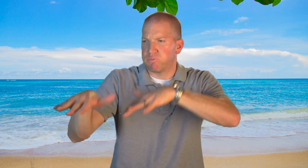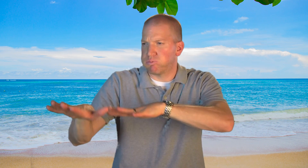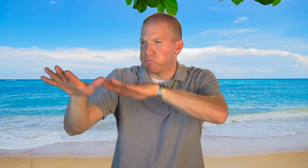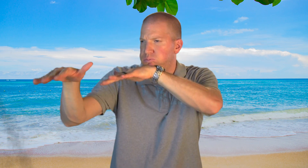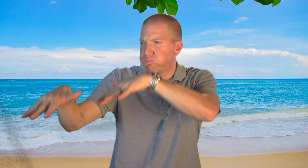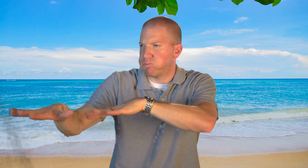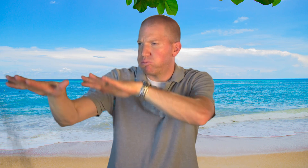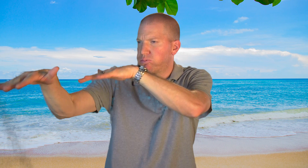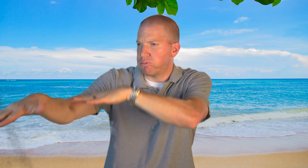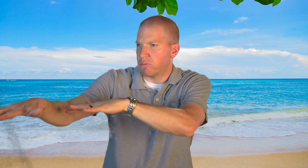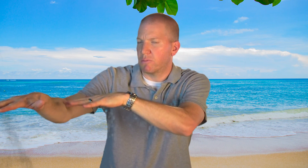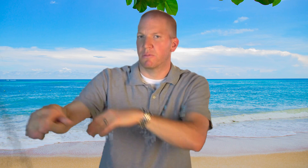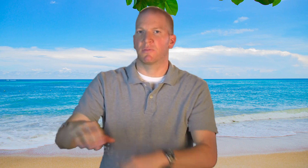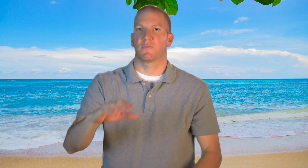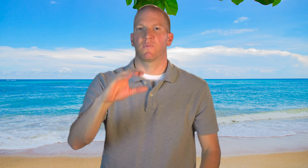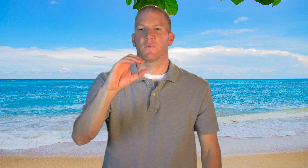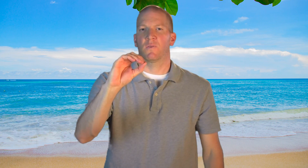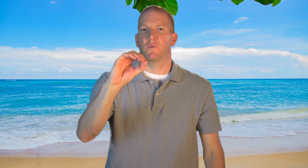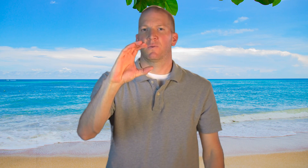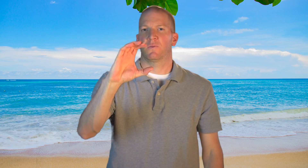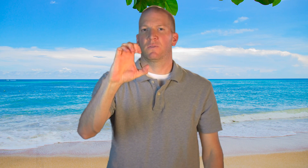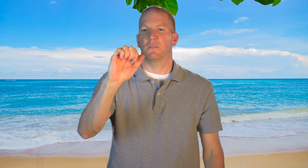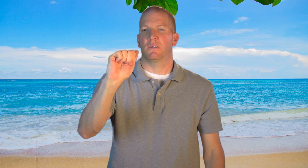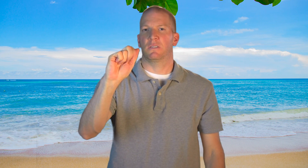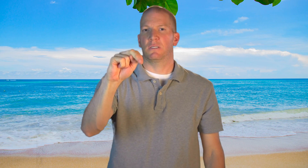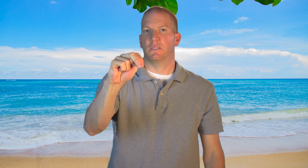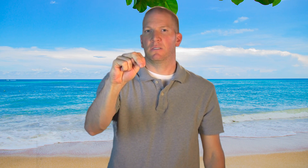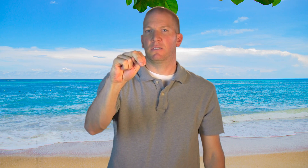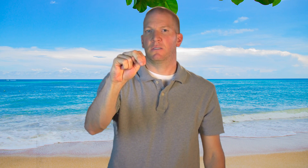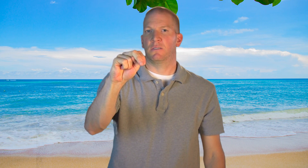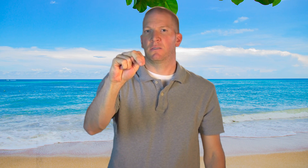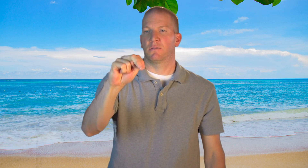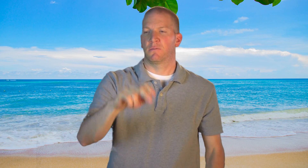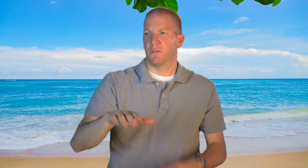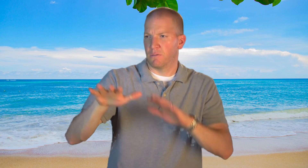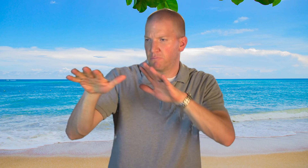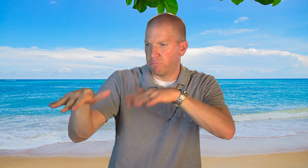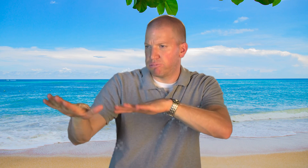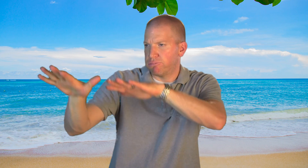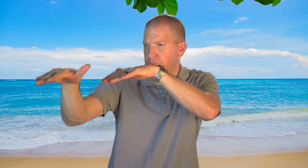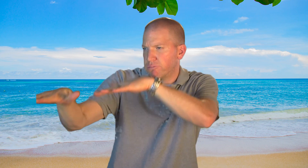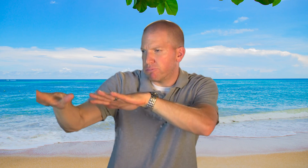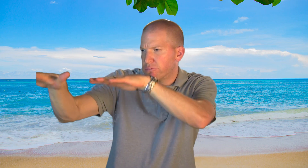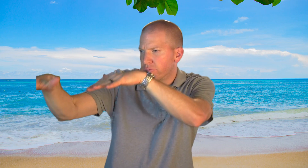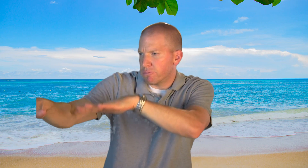ocean, ocean, ocean